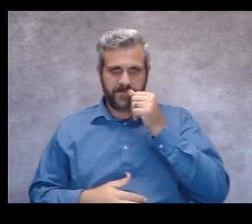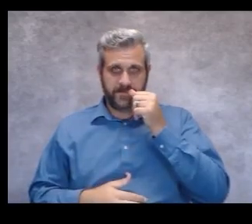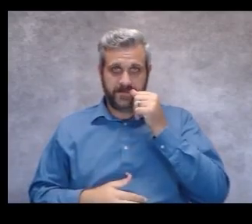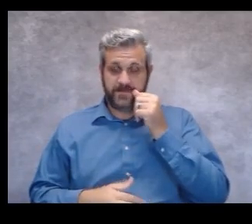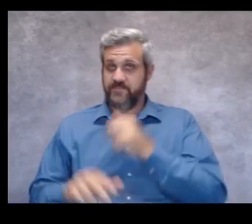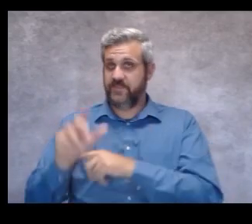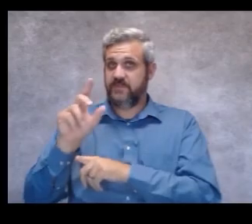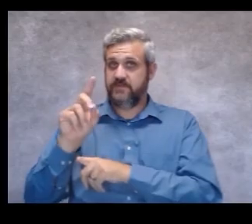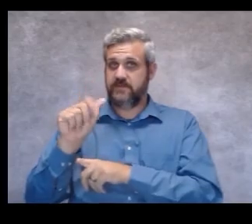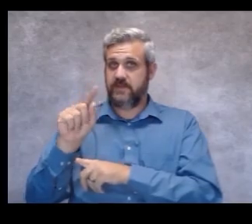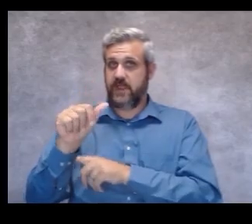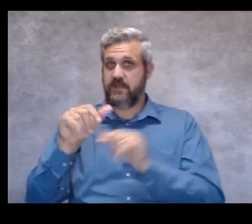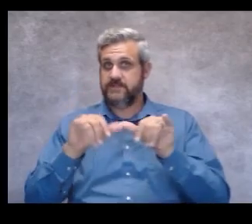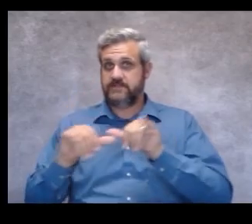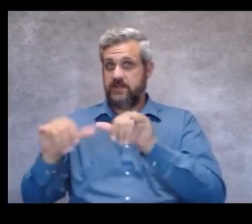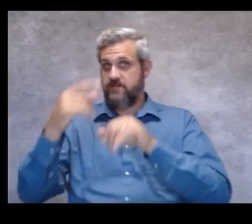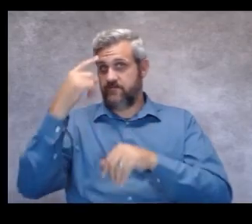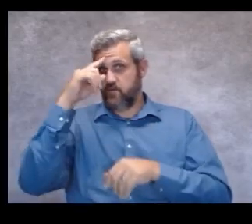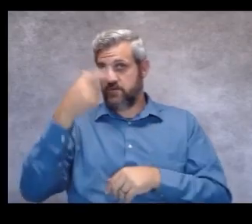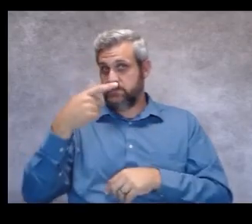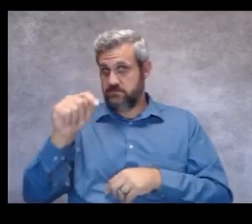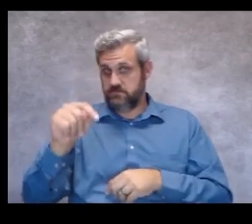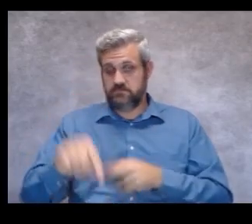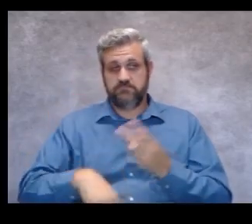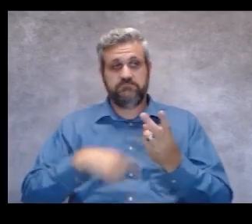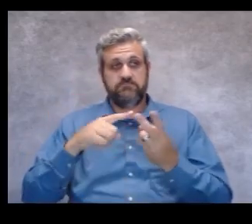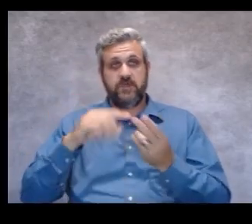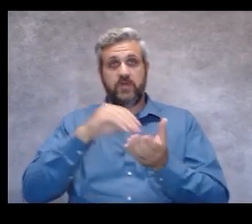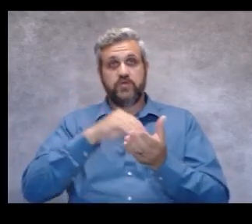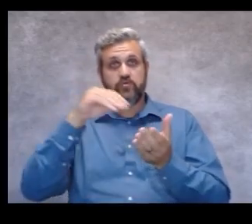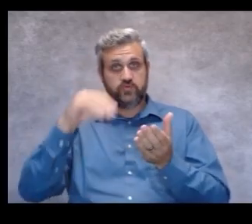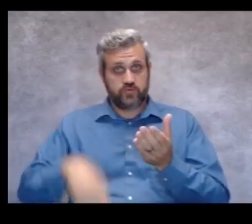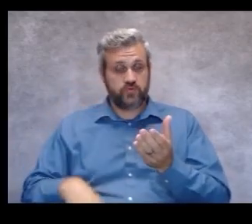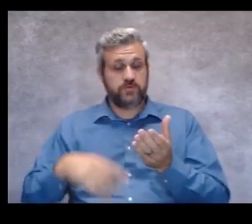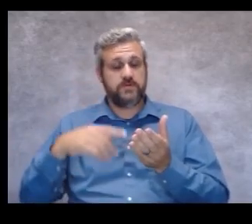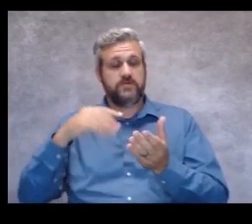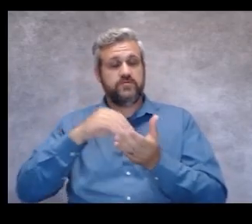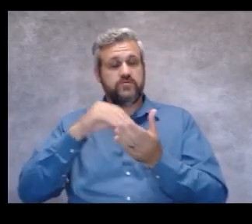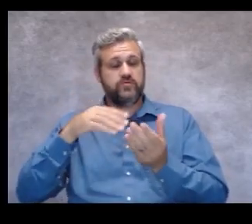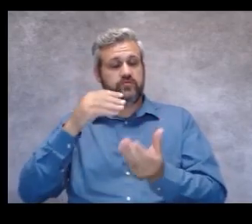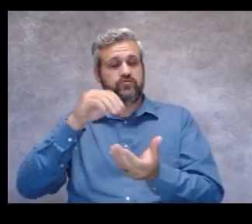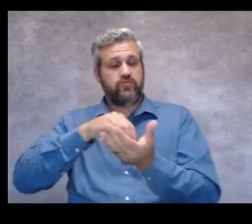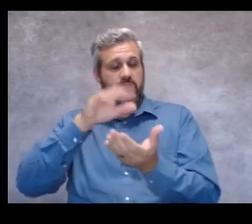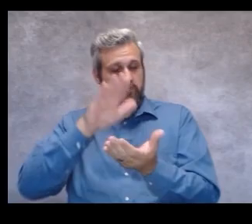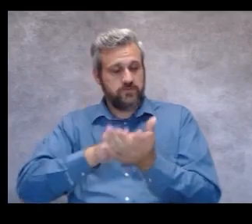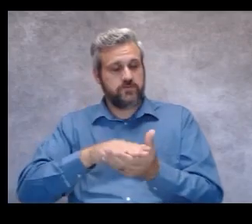The data standards for GT and student records transfer data standards should